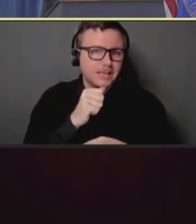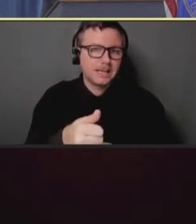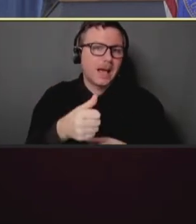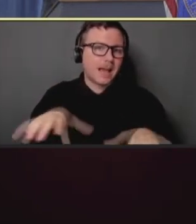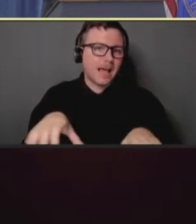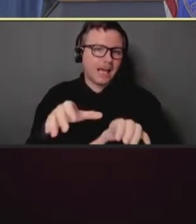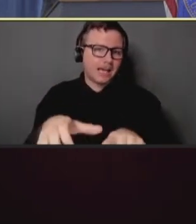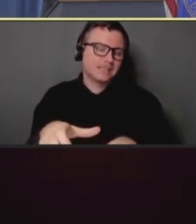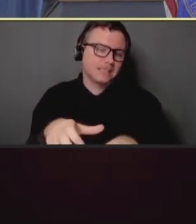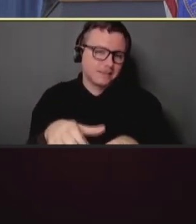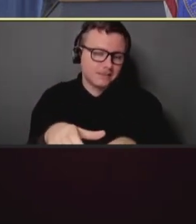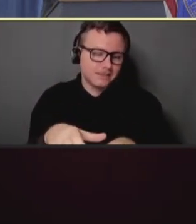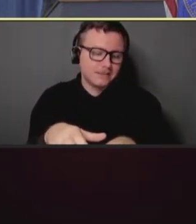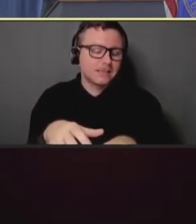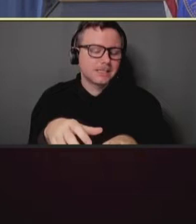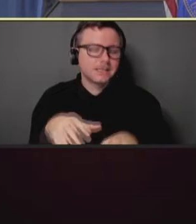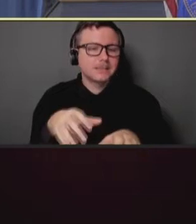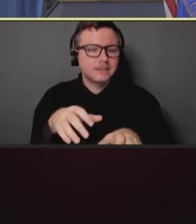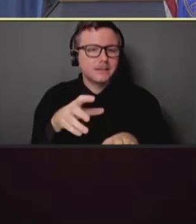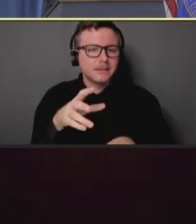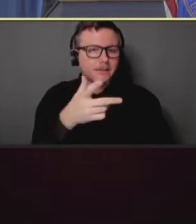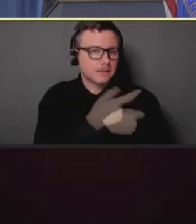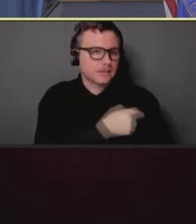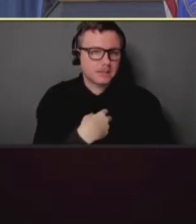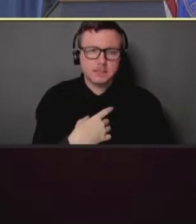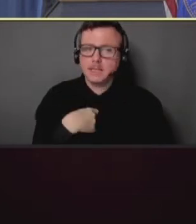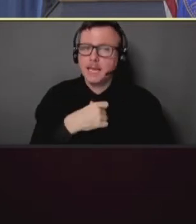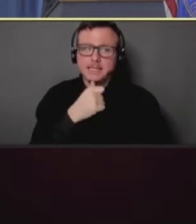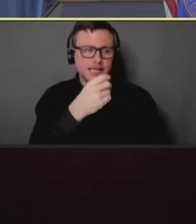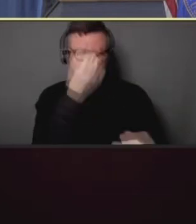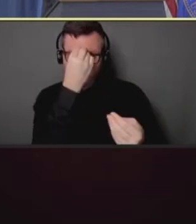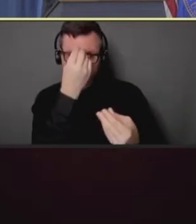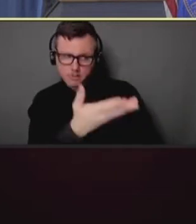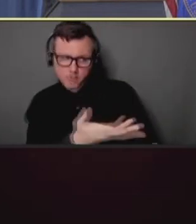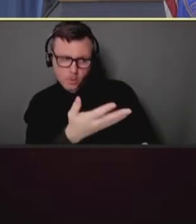There was no informed consent, parents were not told there was an alternative, they weren't